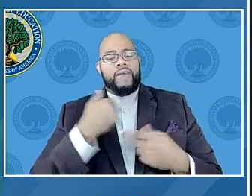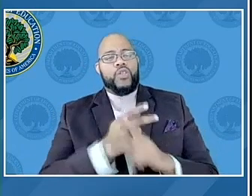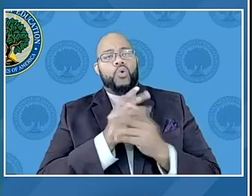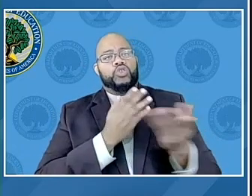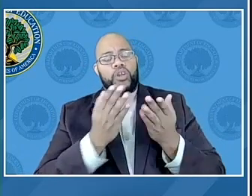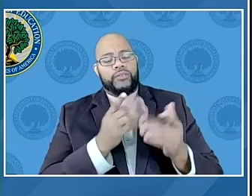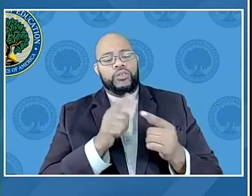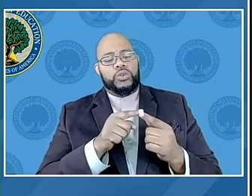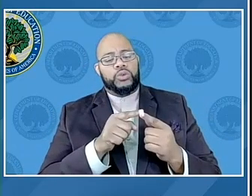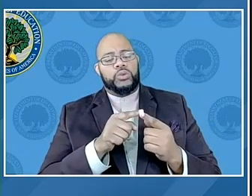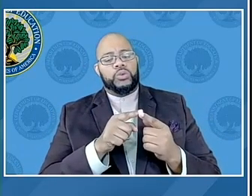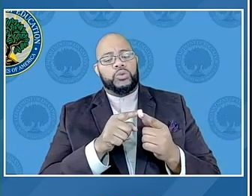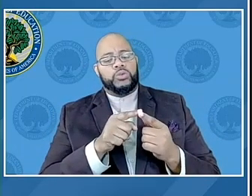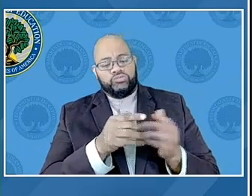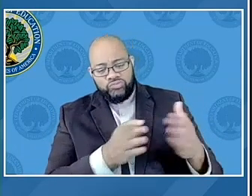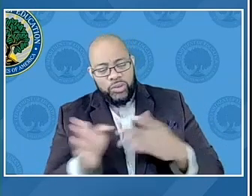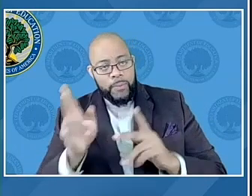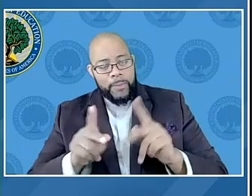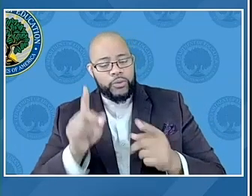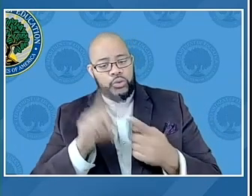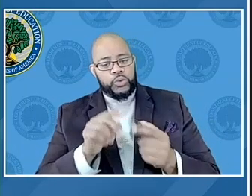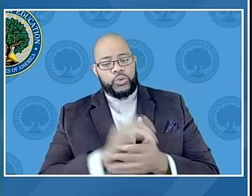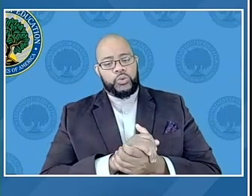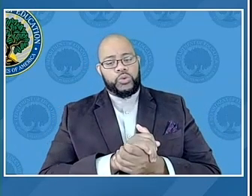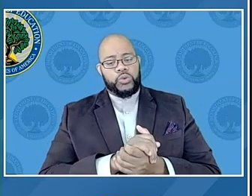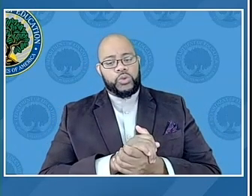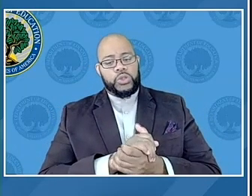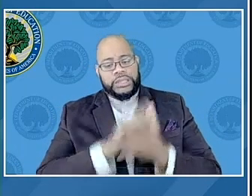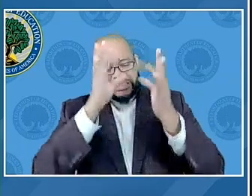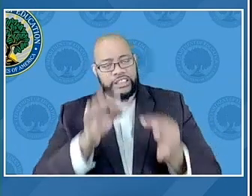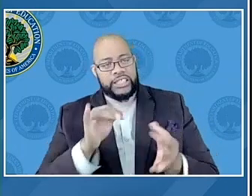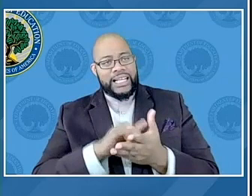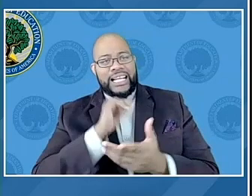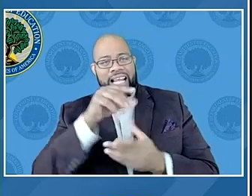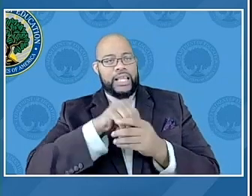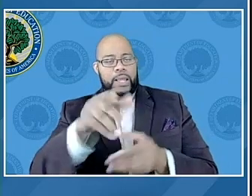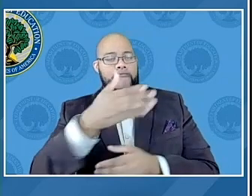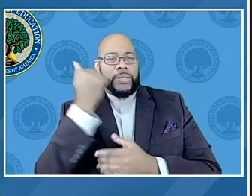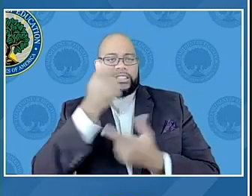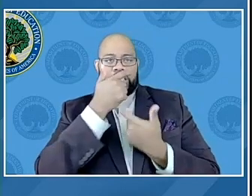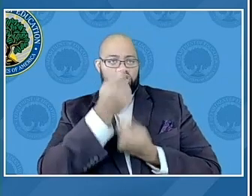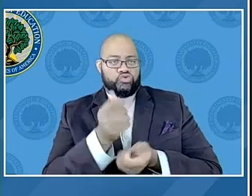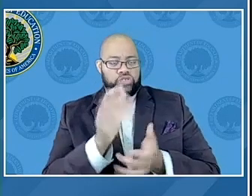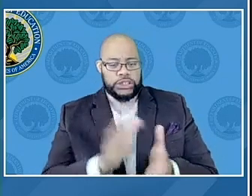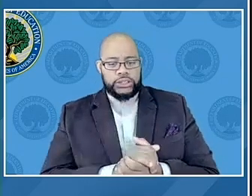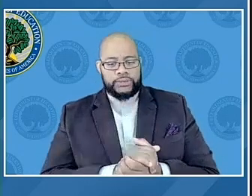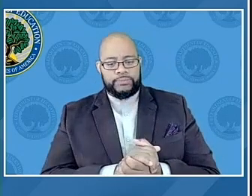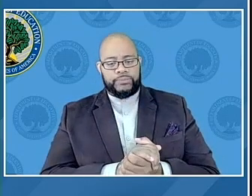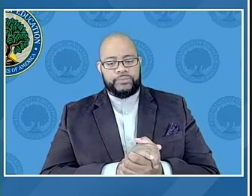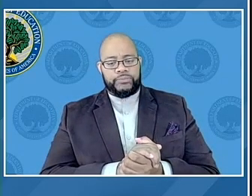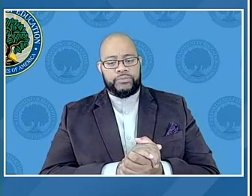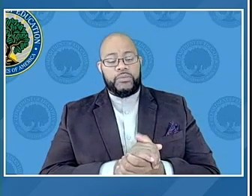people towards decisions that were not in their best financial interest. You know, and finally, you know, as I think